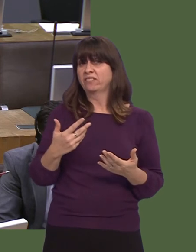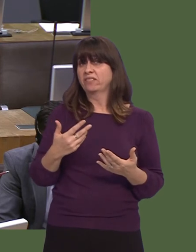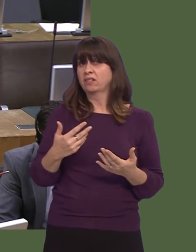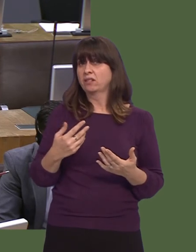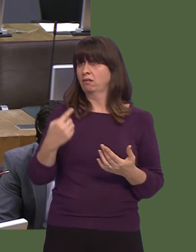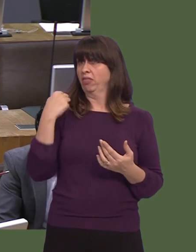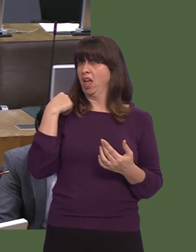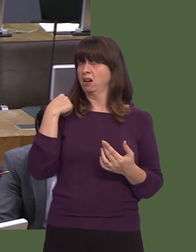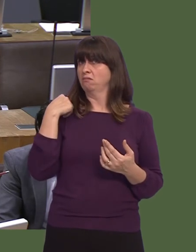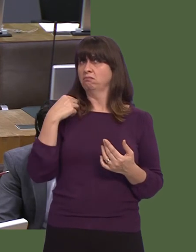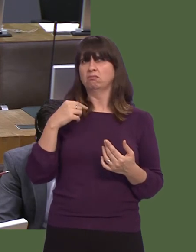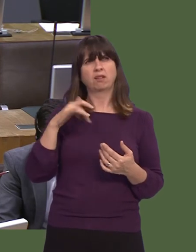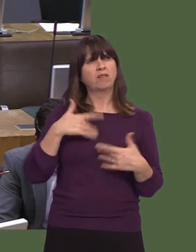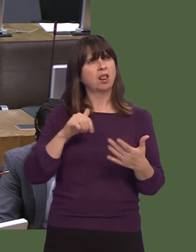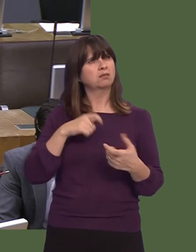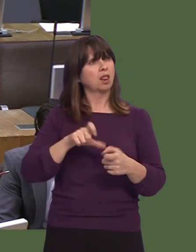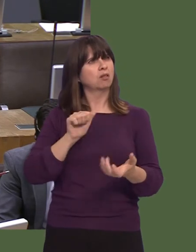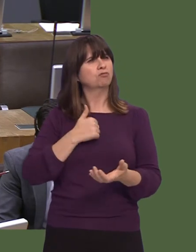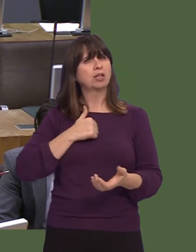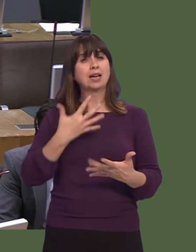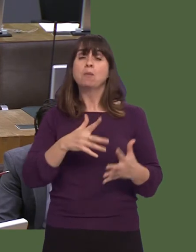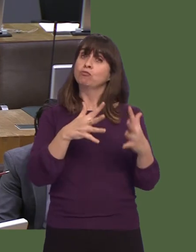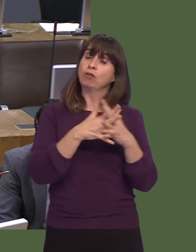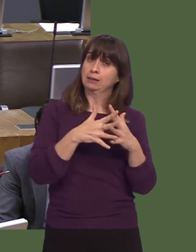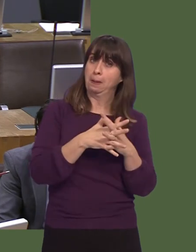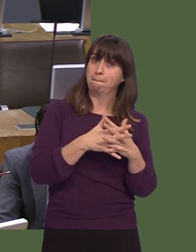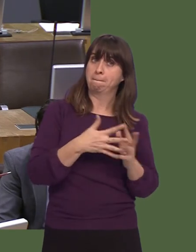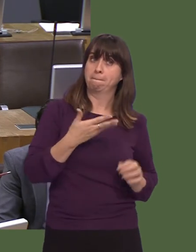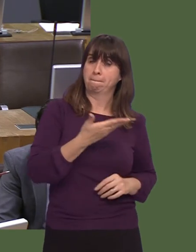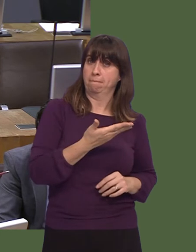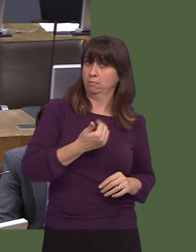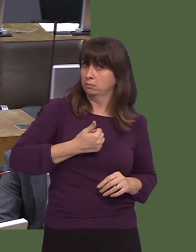rwy'n dal i gredu ei fod e'n wir nawr. Ond, wrth gwrs, nawr mae Wrecsam mewn sefyllfa